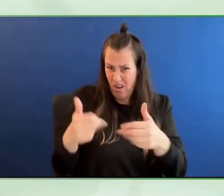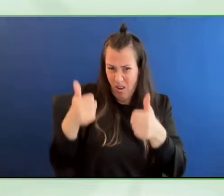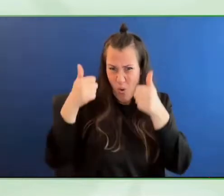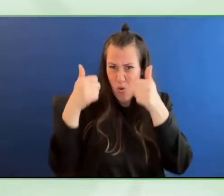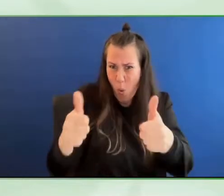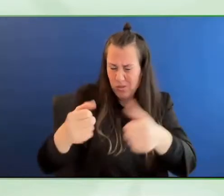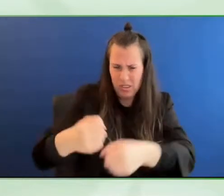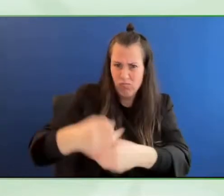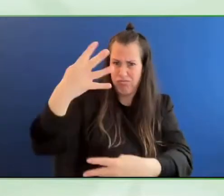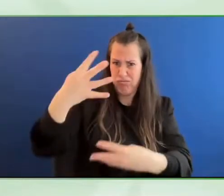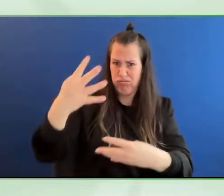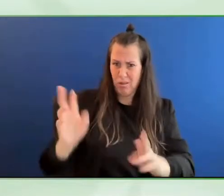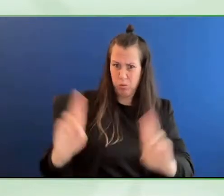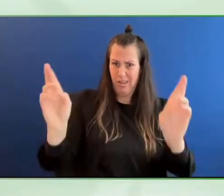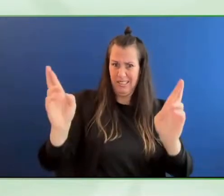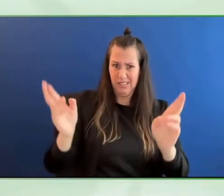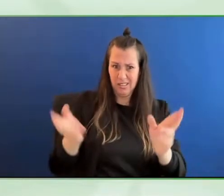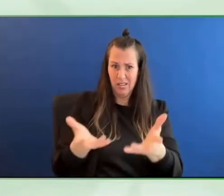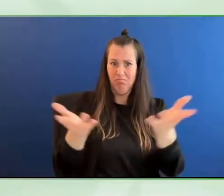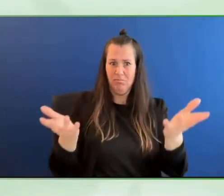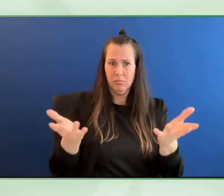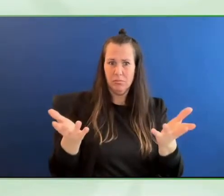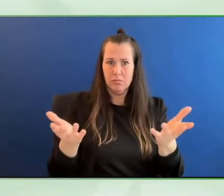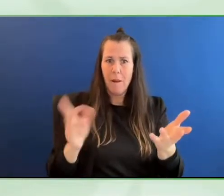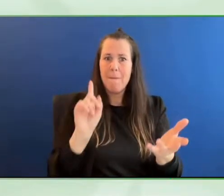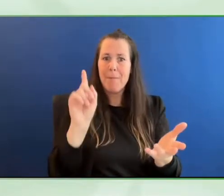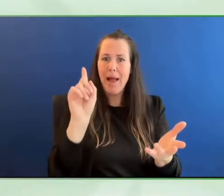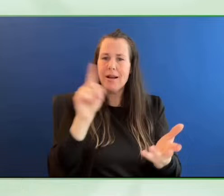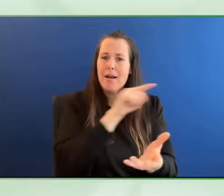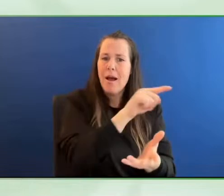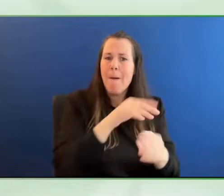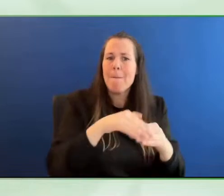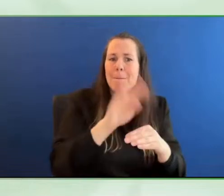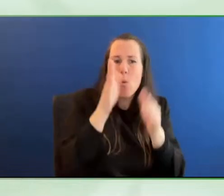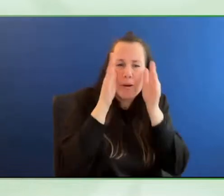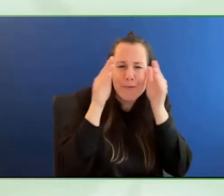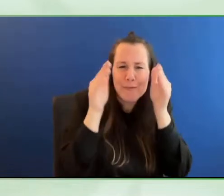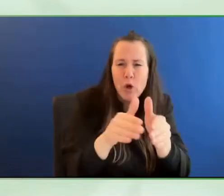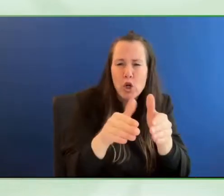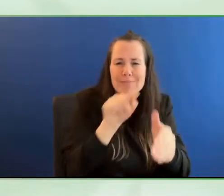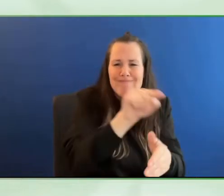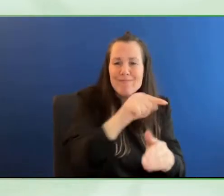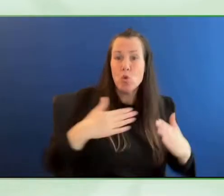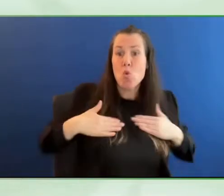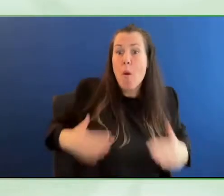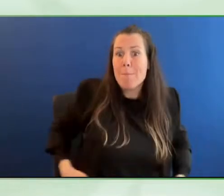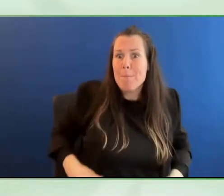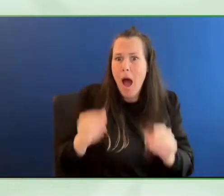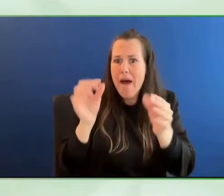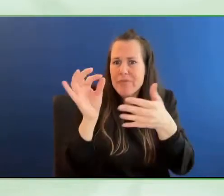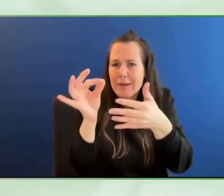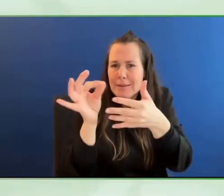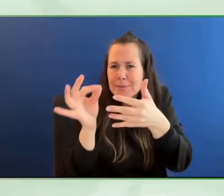I think it's interesting to explore this process of how we can go further, and also help speed